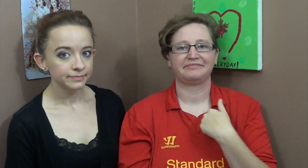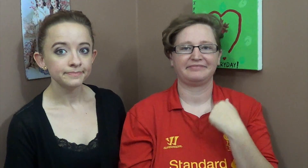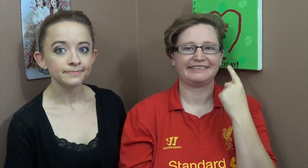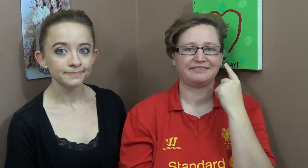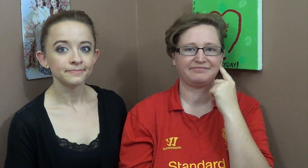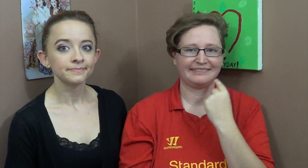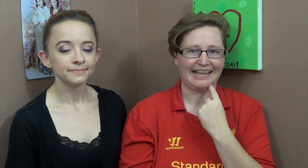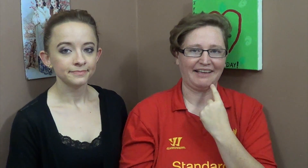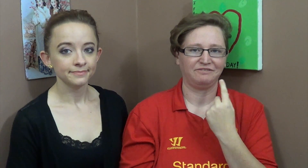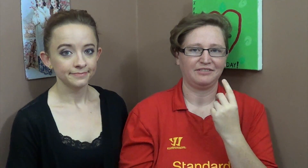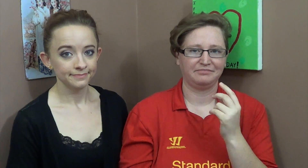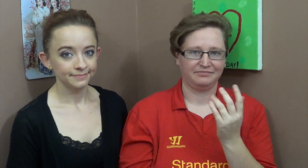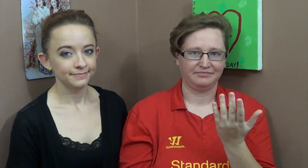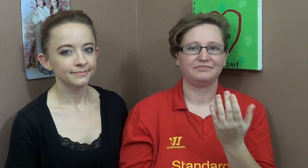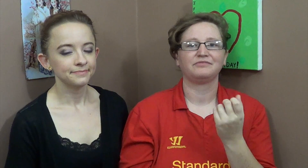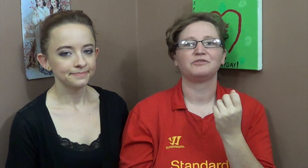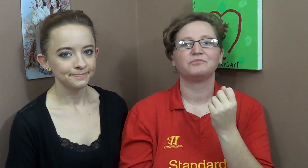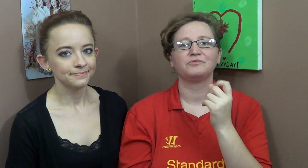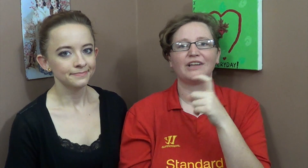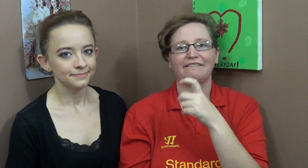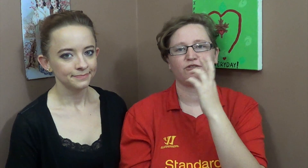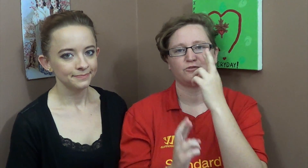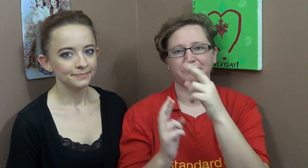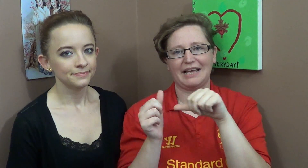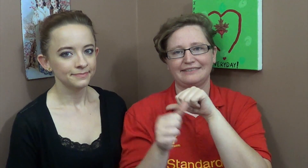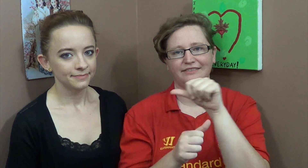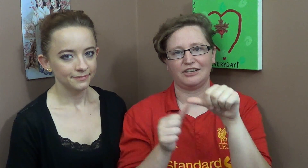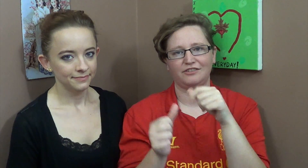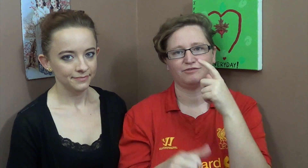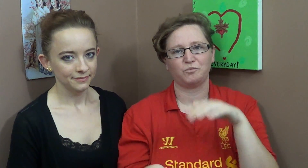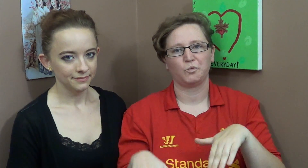and I have am Deaf. So you have to respect each